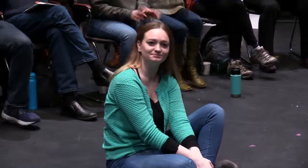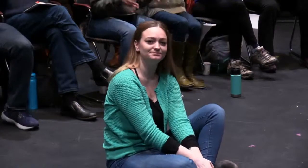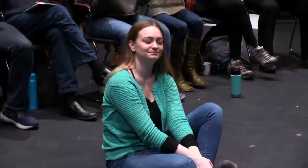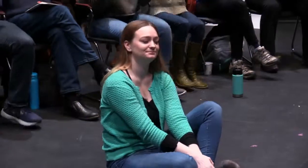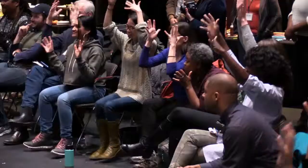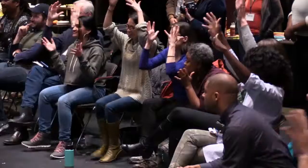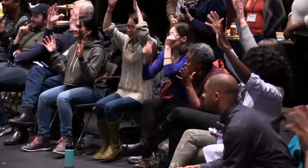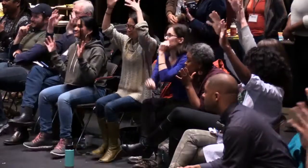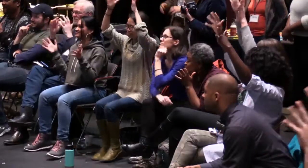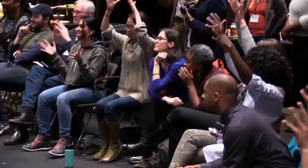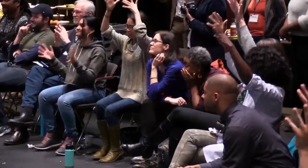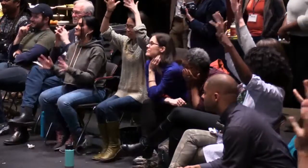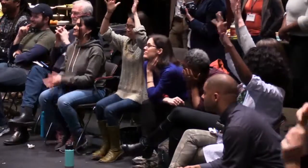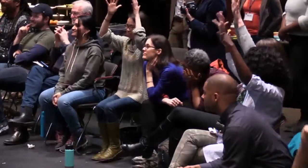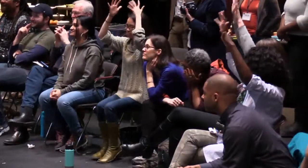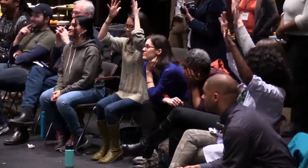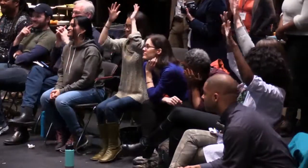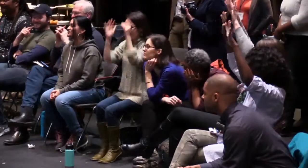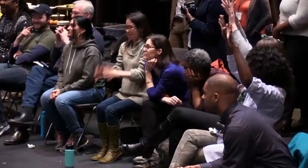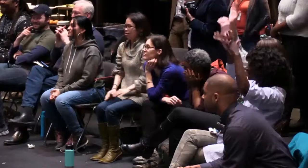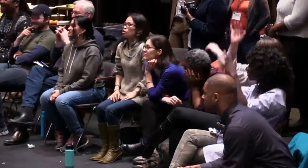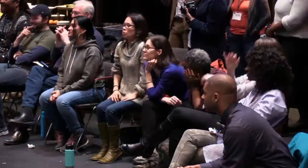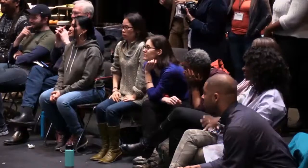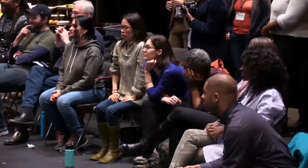I'm gonna get it done. That's my promise.